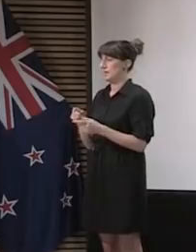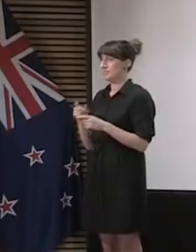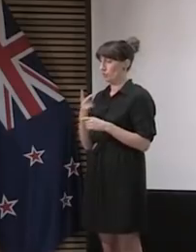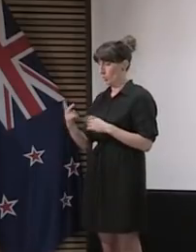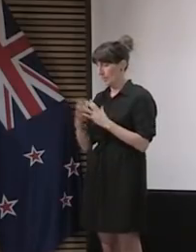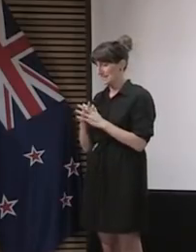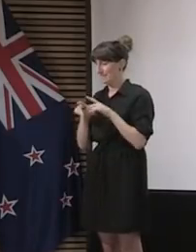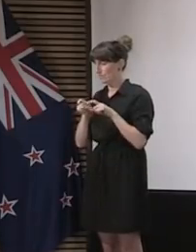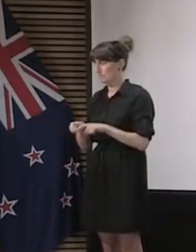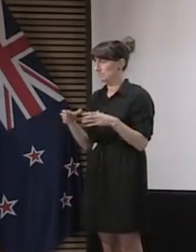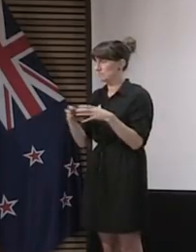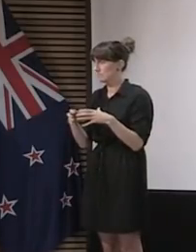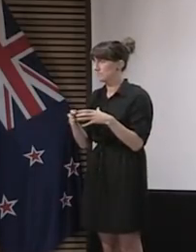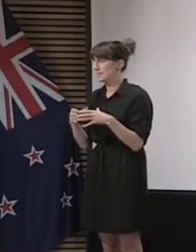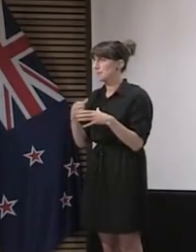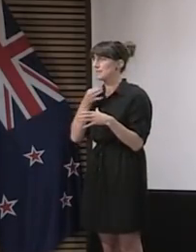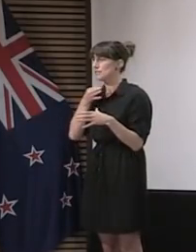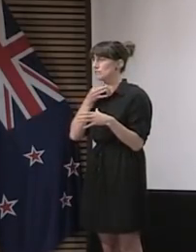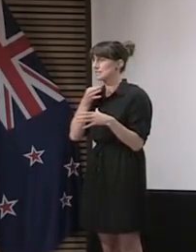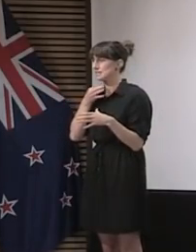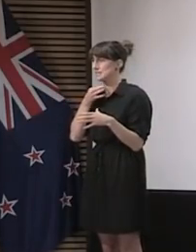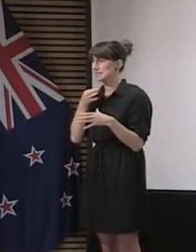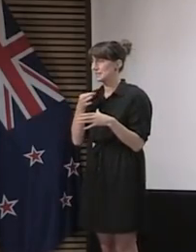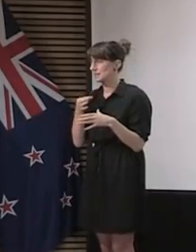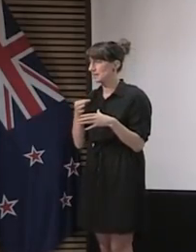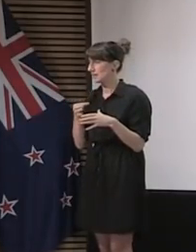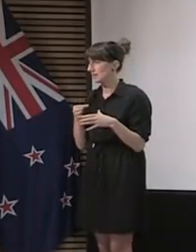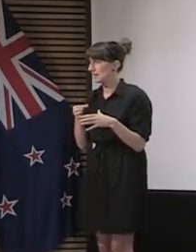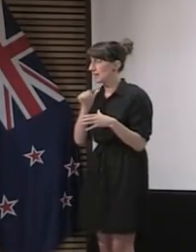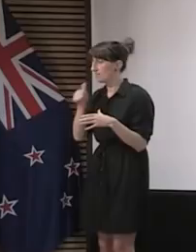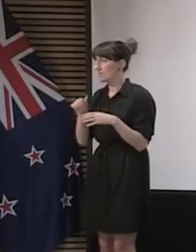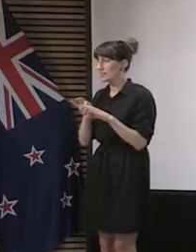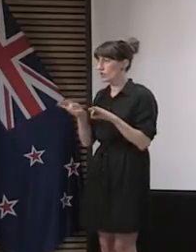I will letDr Bloomfield speak about theindex case in The Bluffwedding.